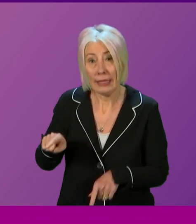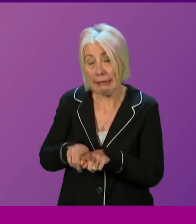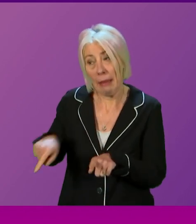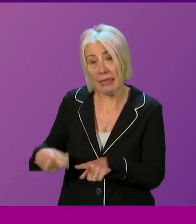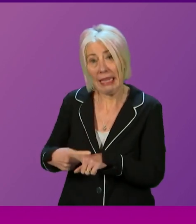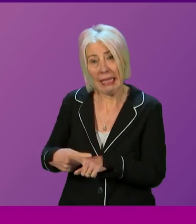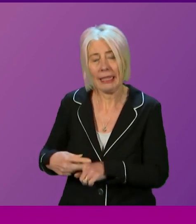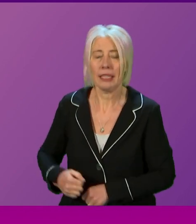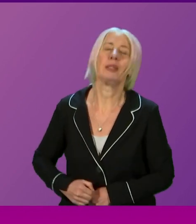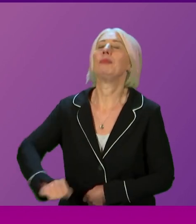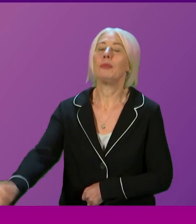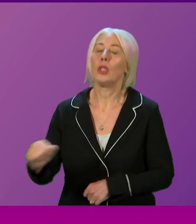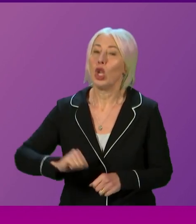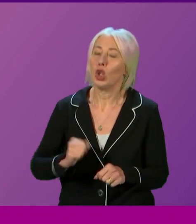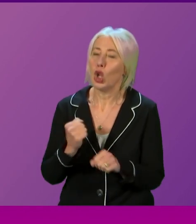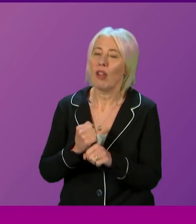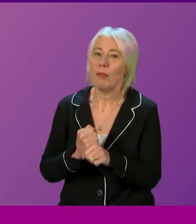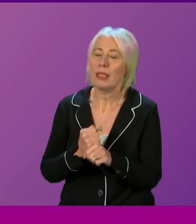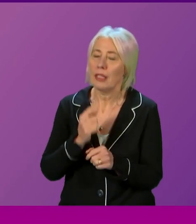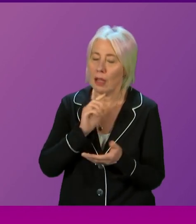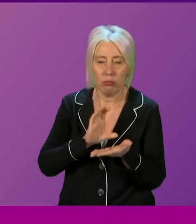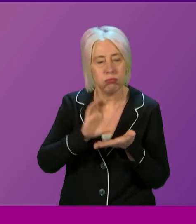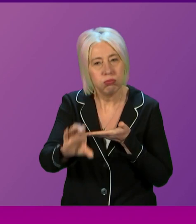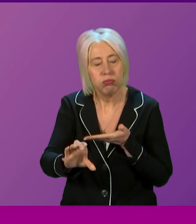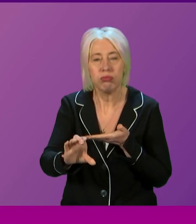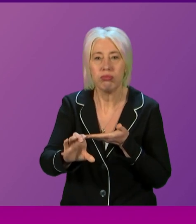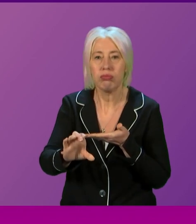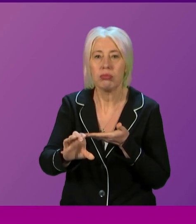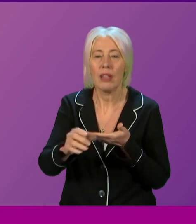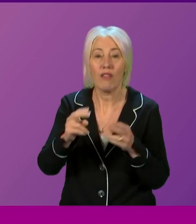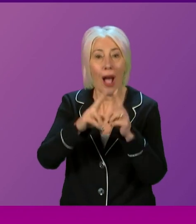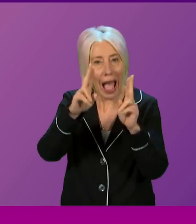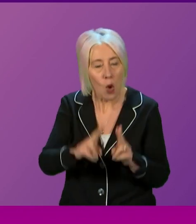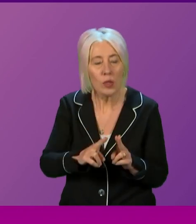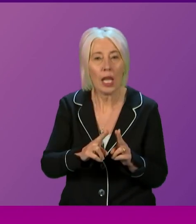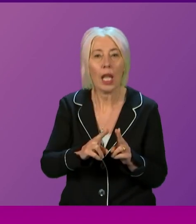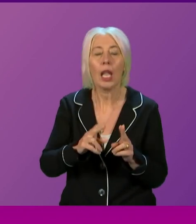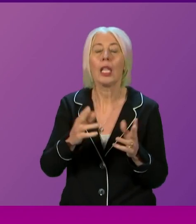The Scottish Government continues to invest significantly in housing, in terms of our